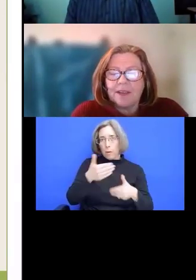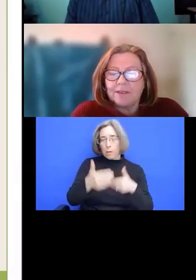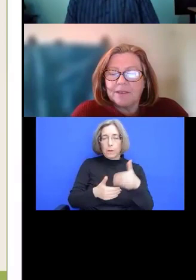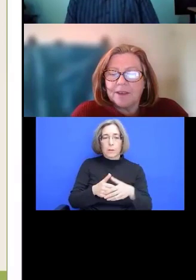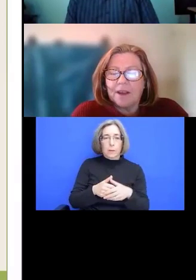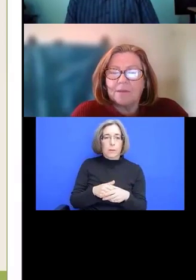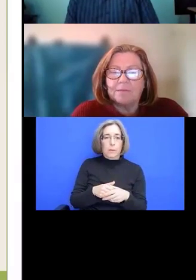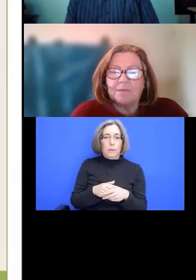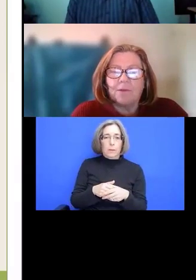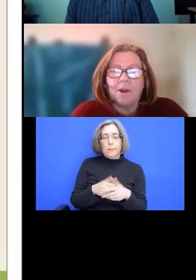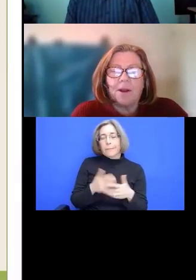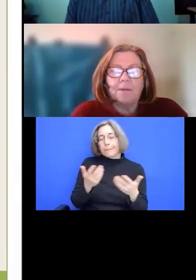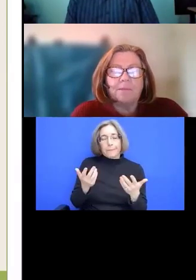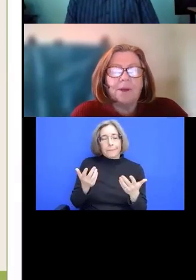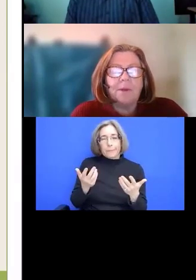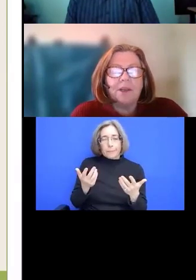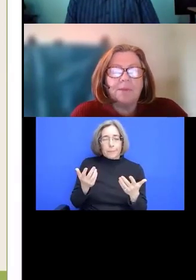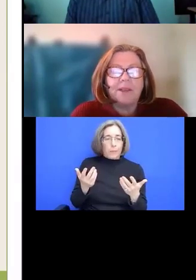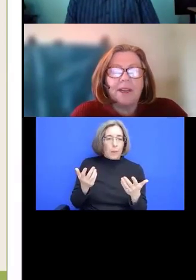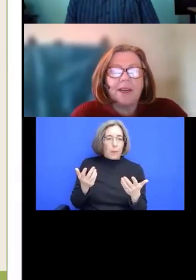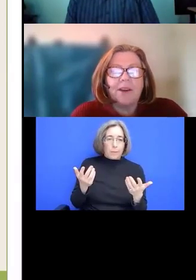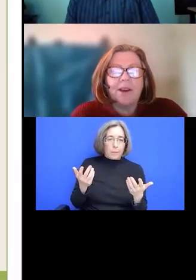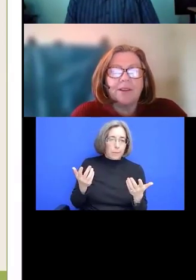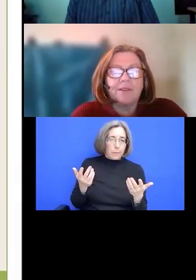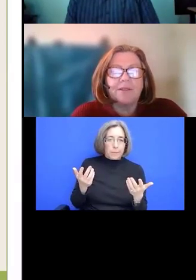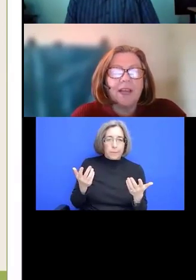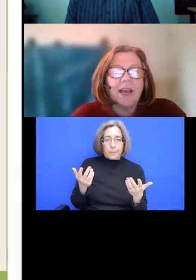and more pretty much mandated areas to fill out.